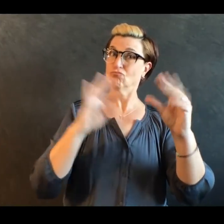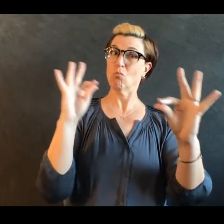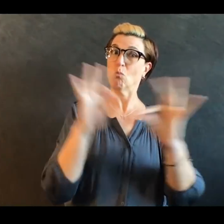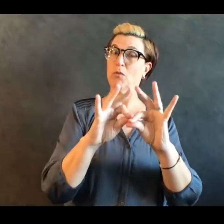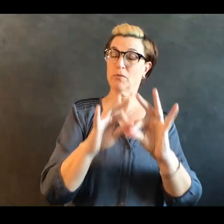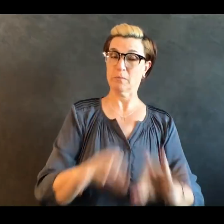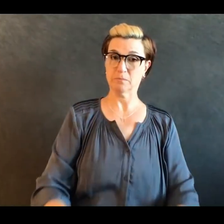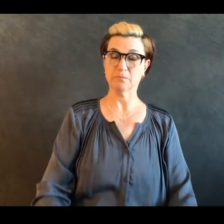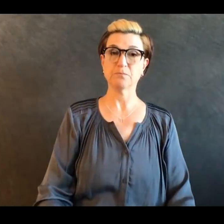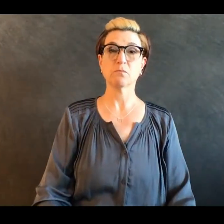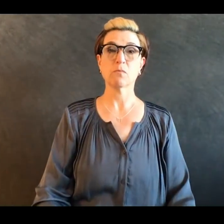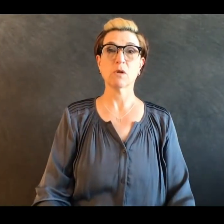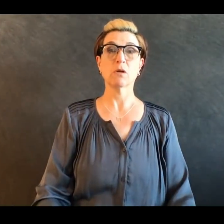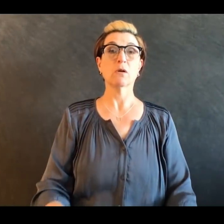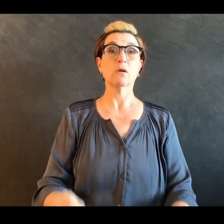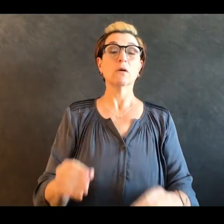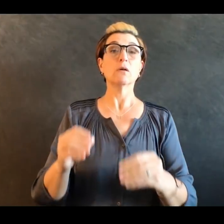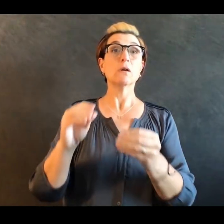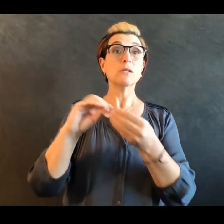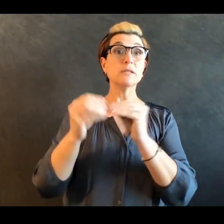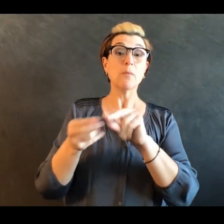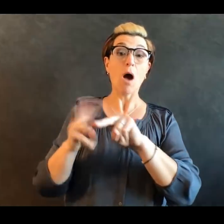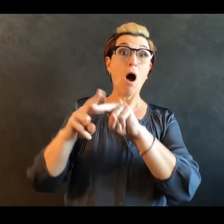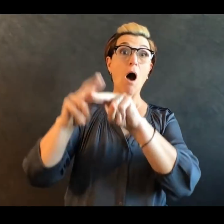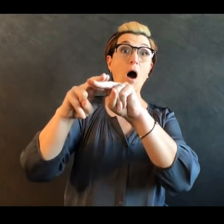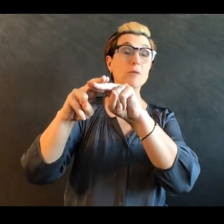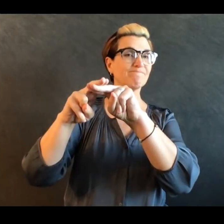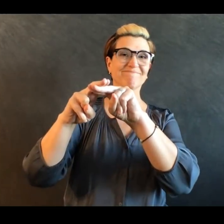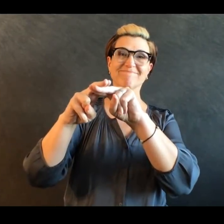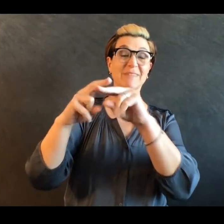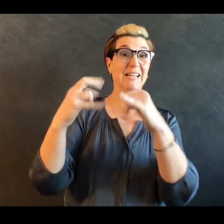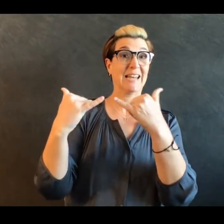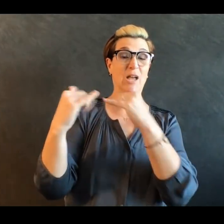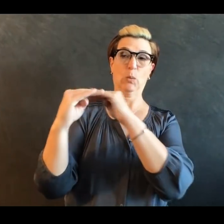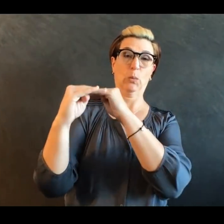declining throughout the New York metropolitan area cases in the Detroit